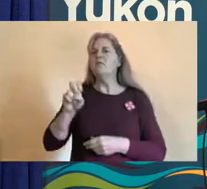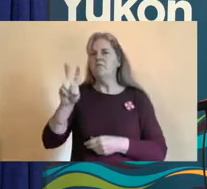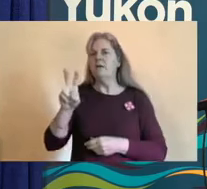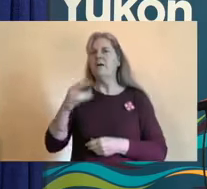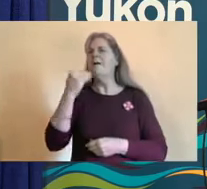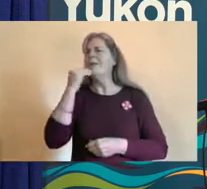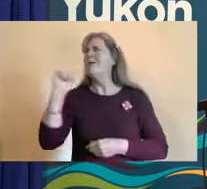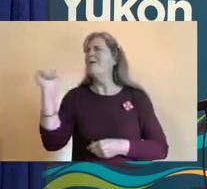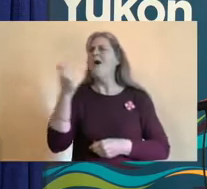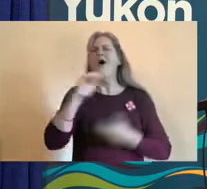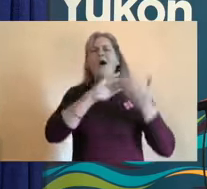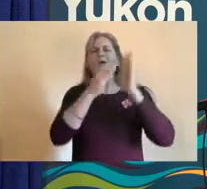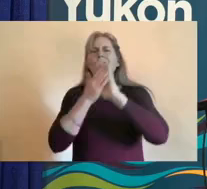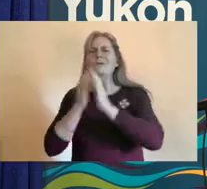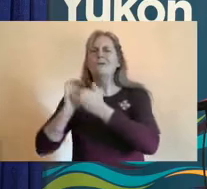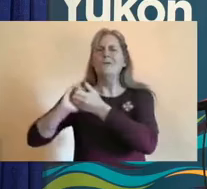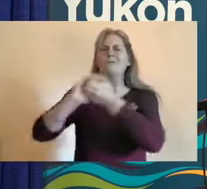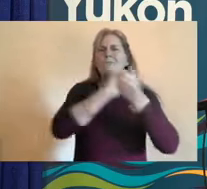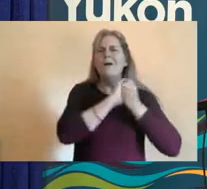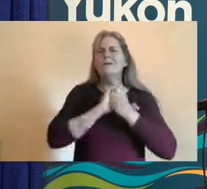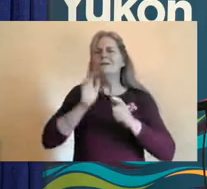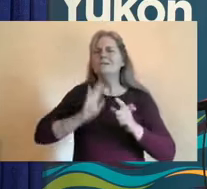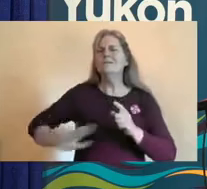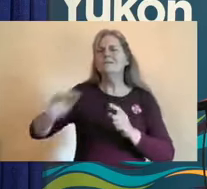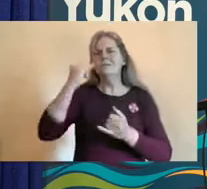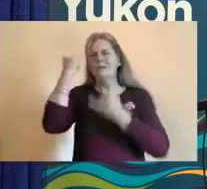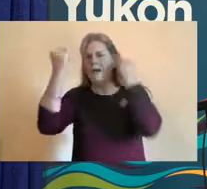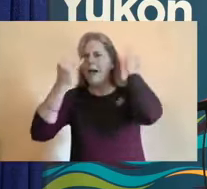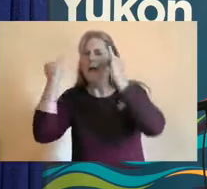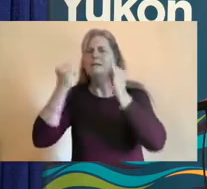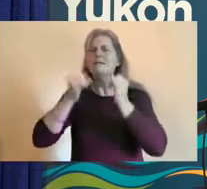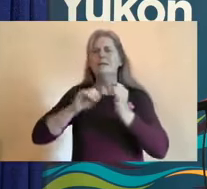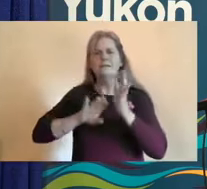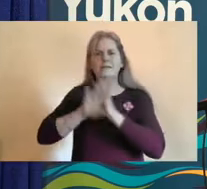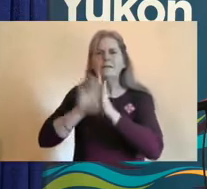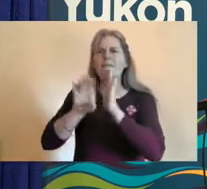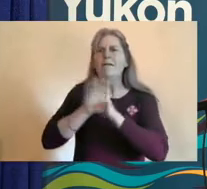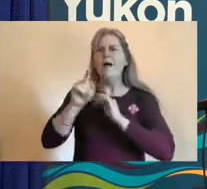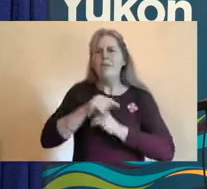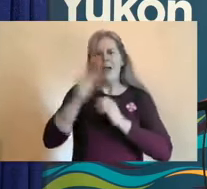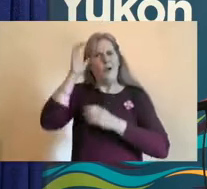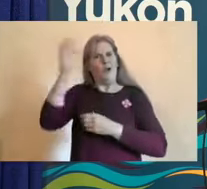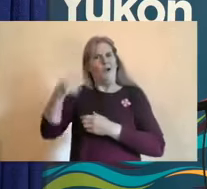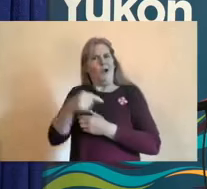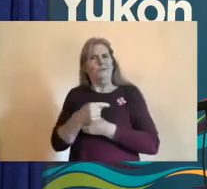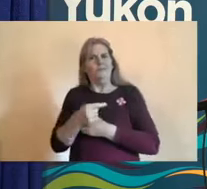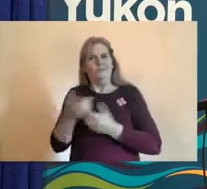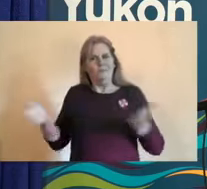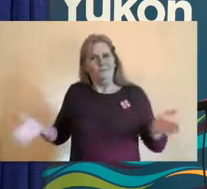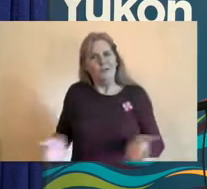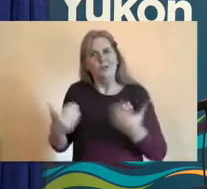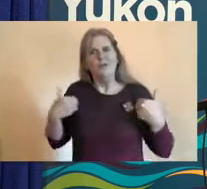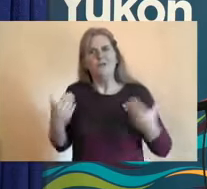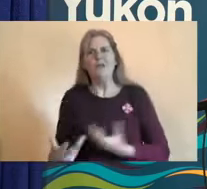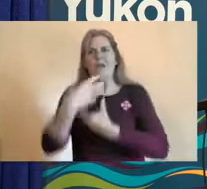shared their ideas with us, as we develop this panel concept. We appreciate your engagement, and help as well.